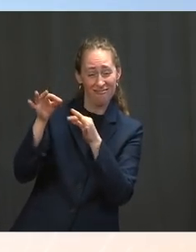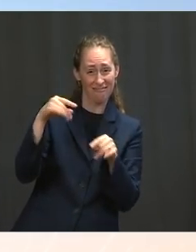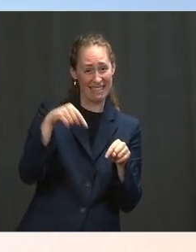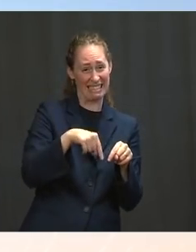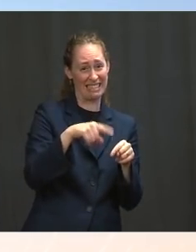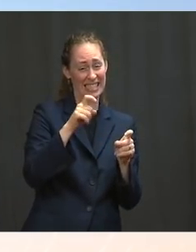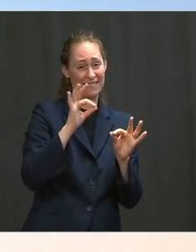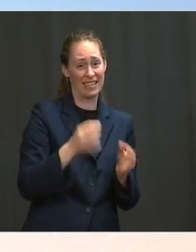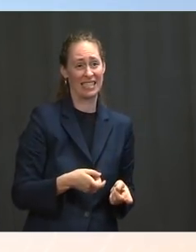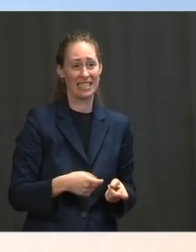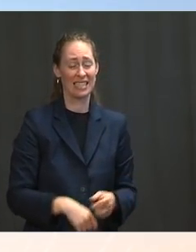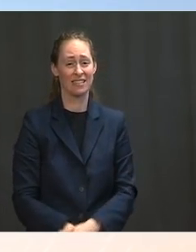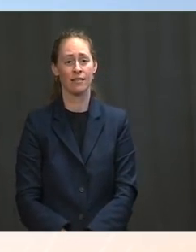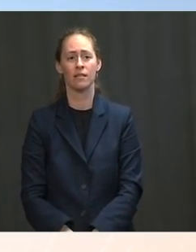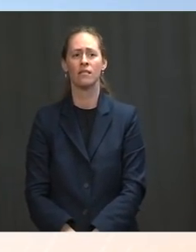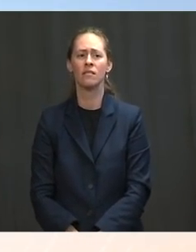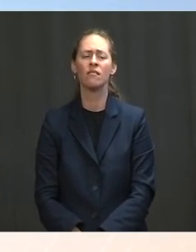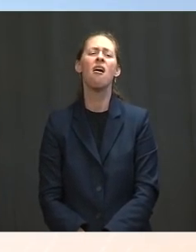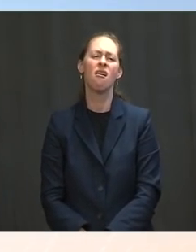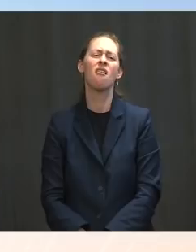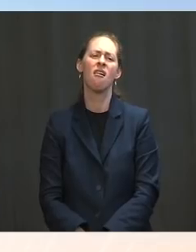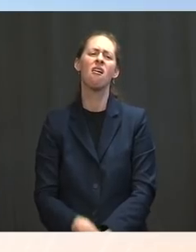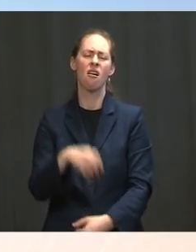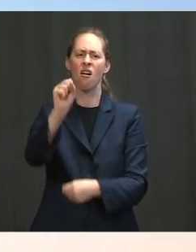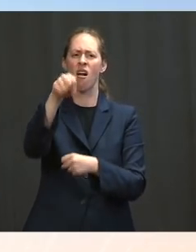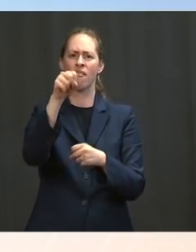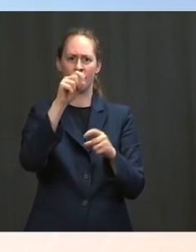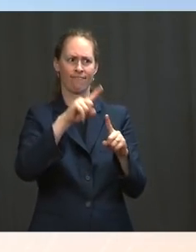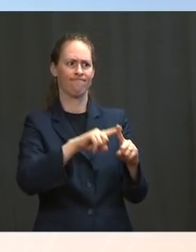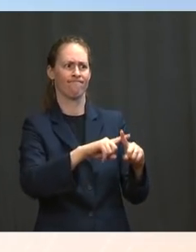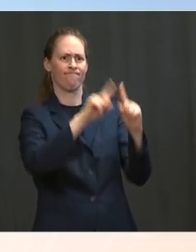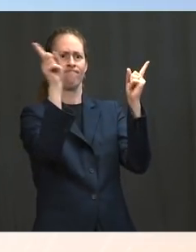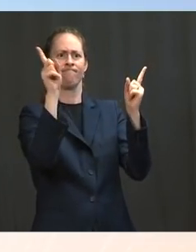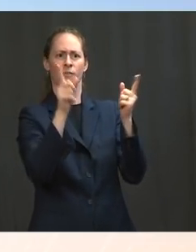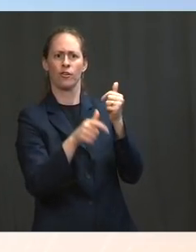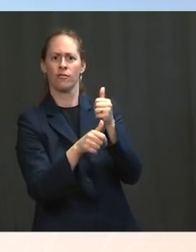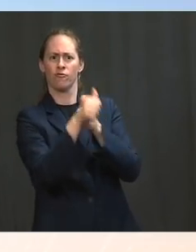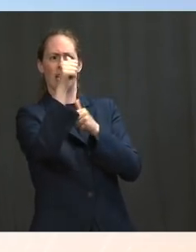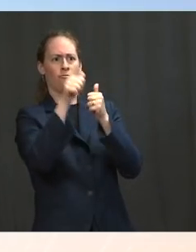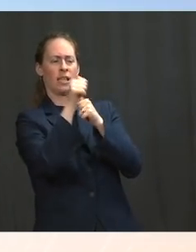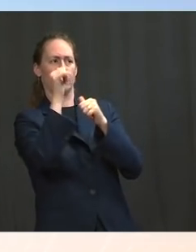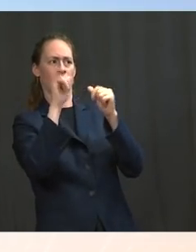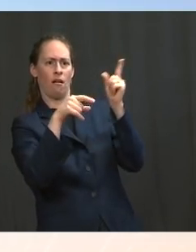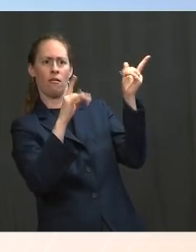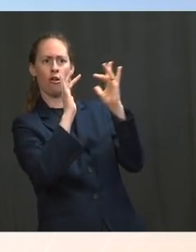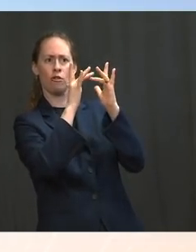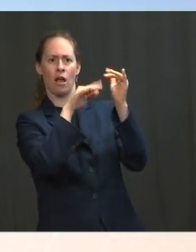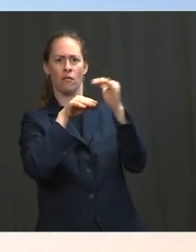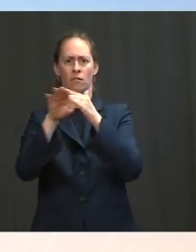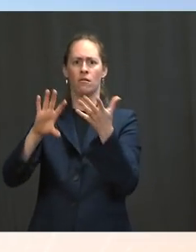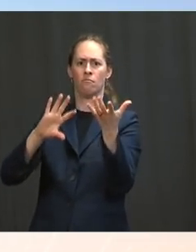there's a unique threat posed by cyberattacks that disrupt critical infrastructure, and there's no question about that.